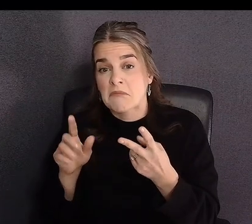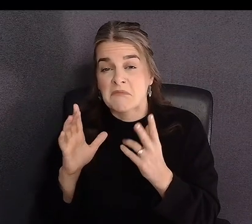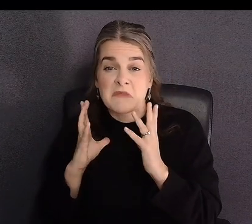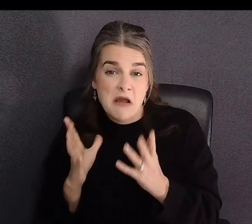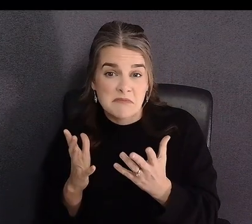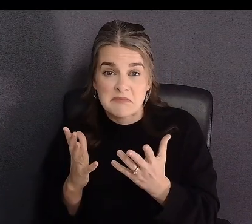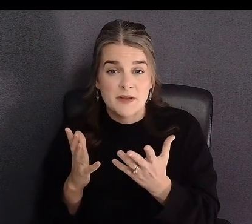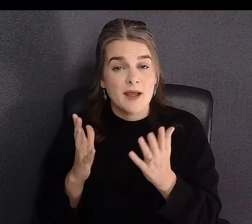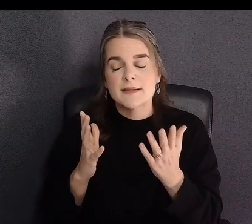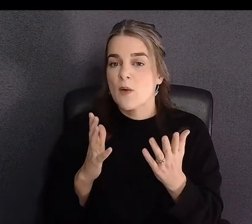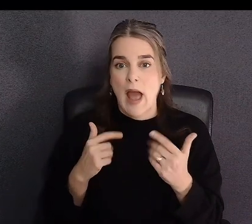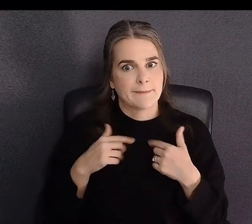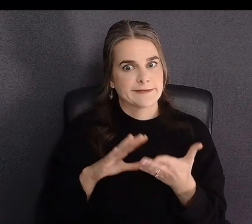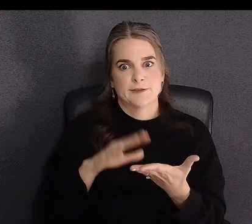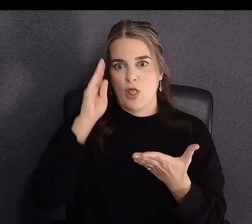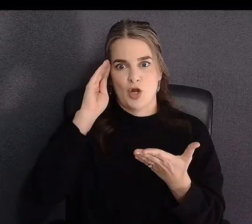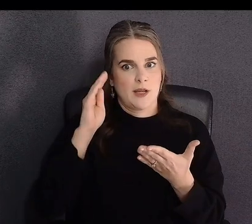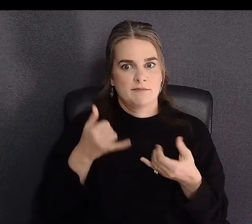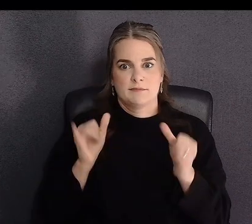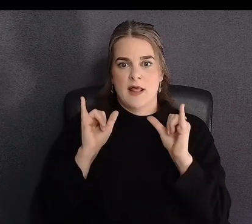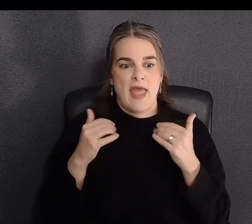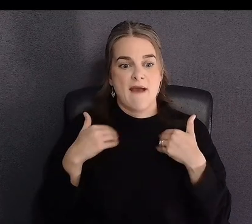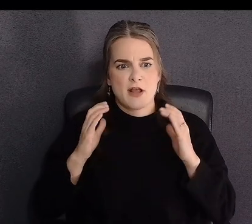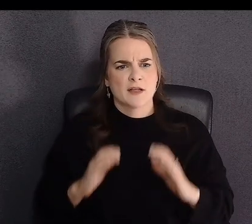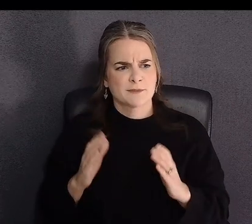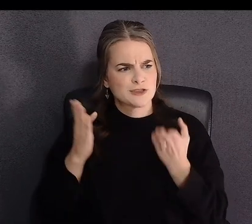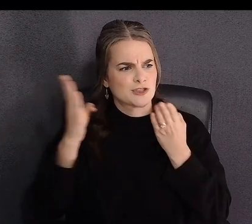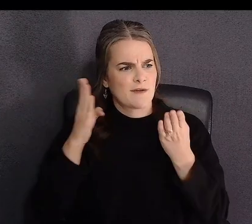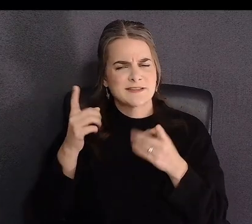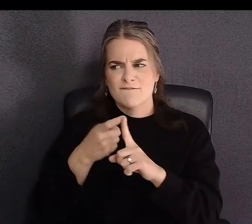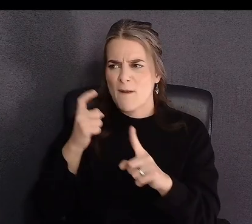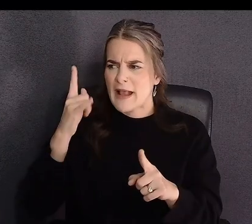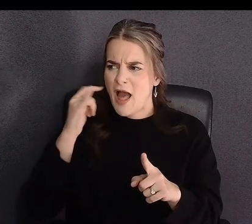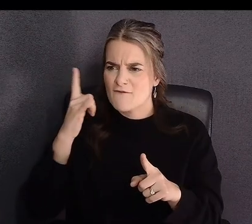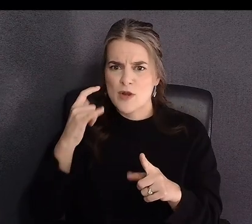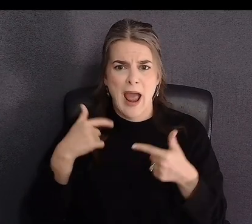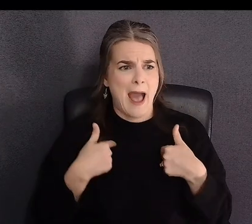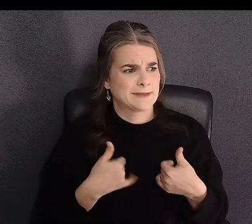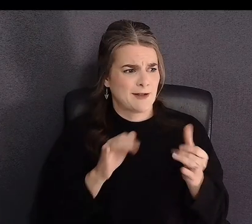But they help you with it and navigate. And they have customer service that you can touch base. They're out of California, I believe.